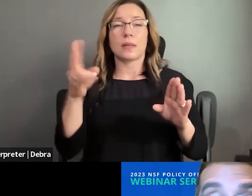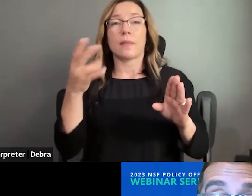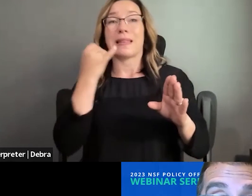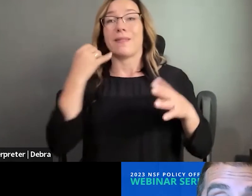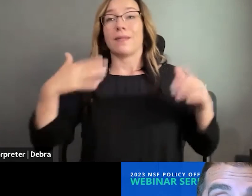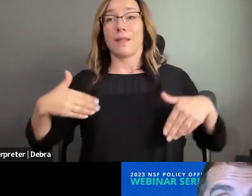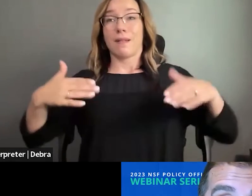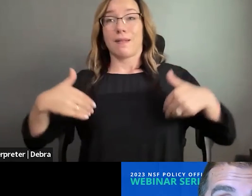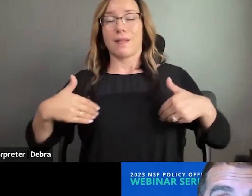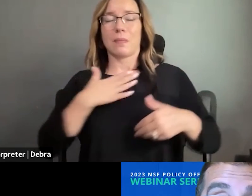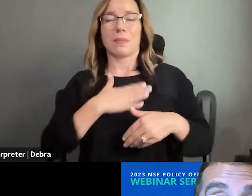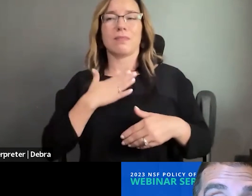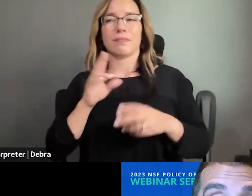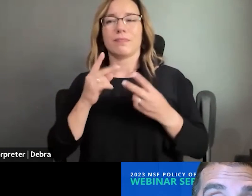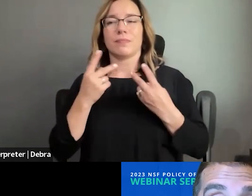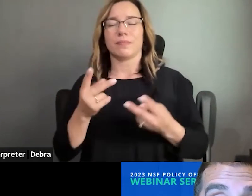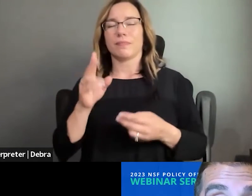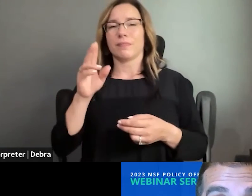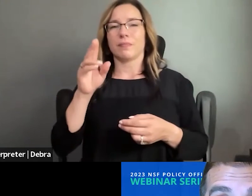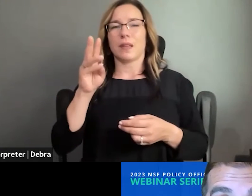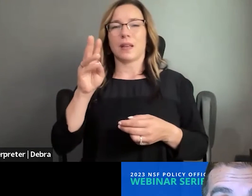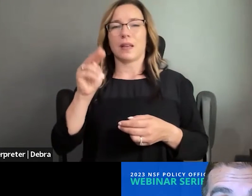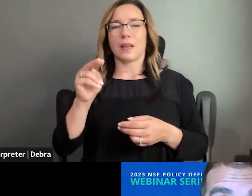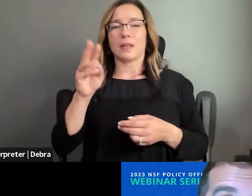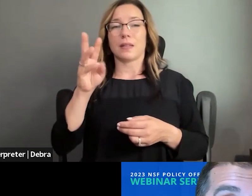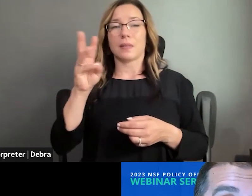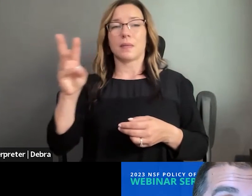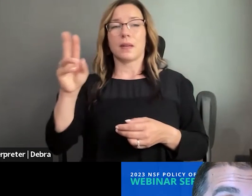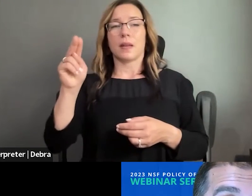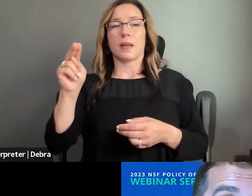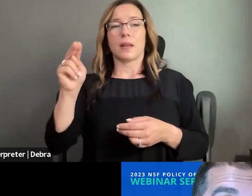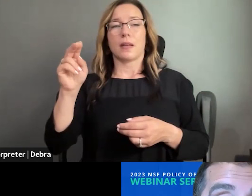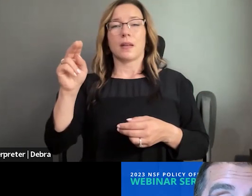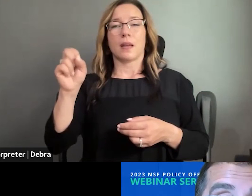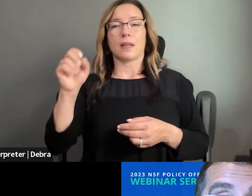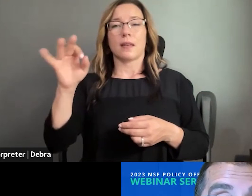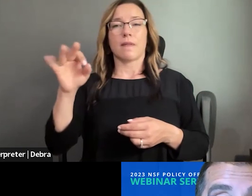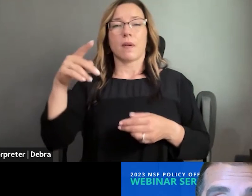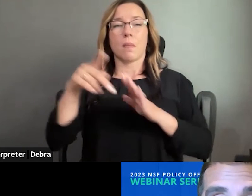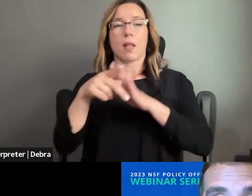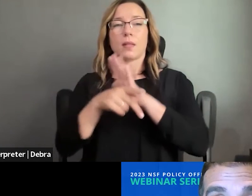please visit nsfpolicyoutreach.com to sign up and receive email notifications about